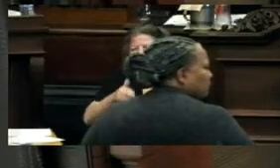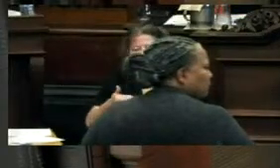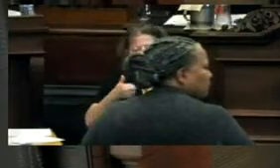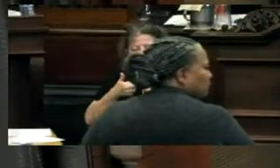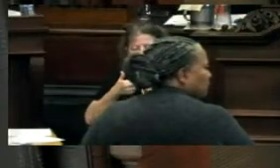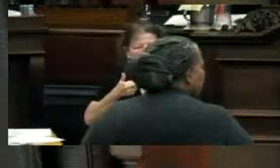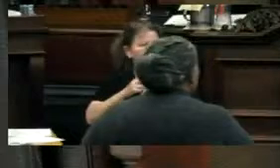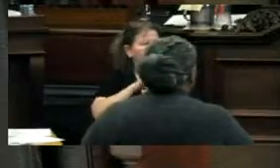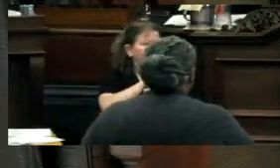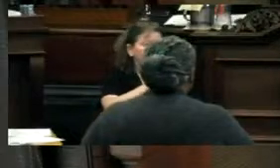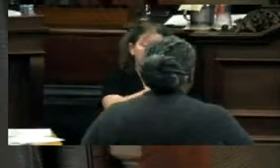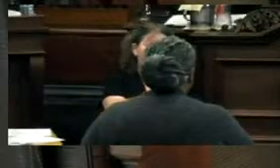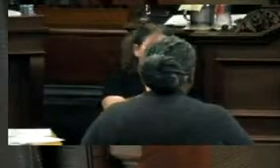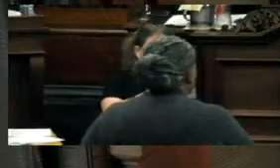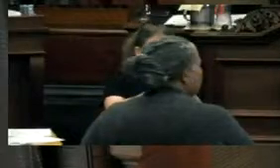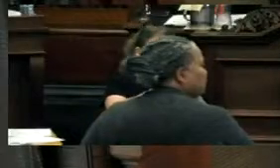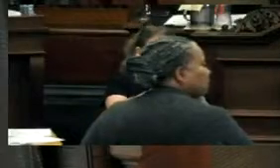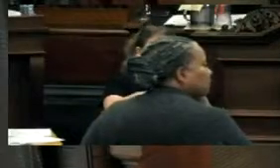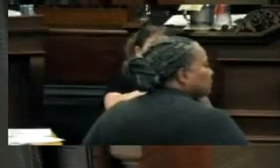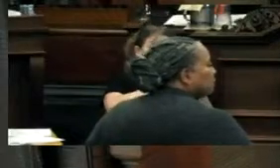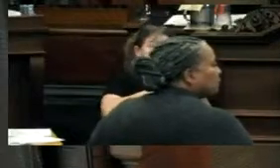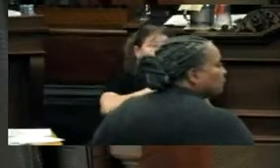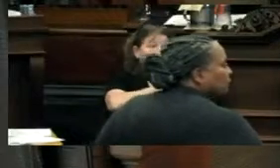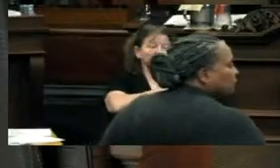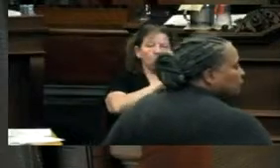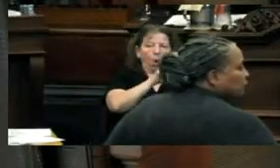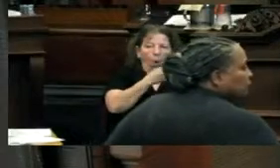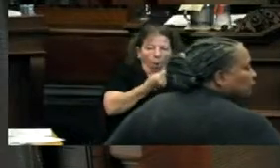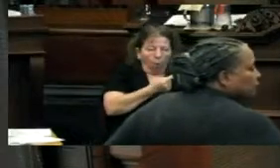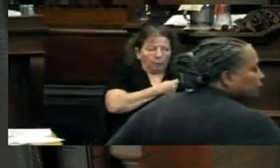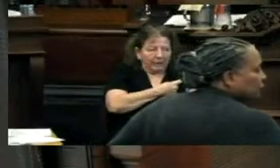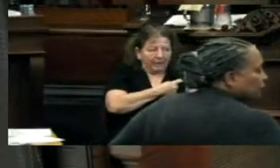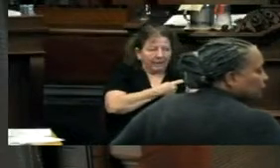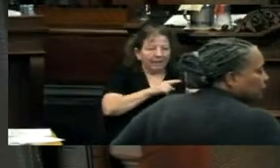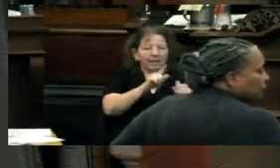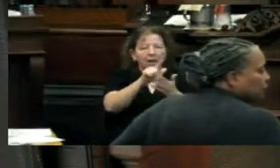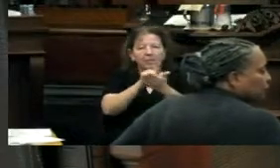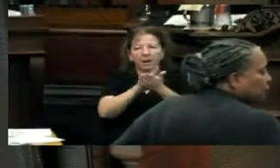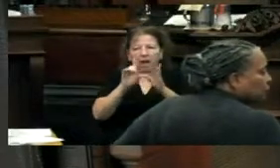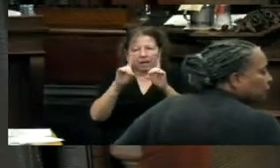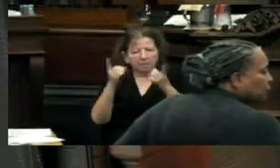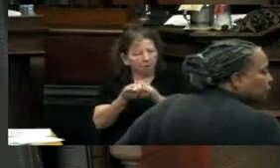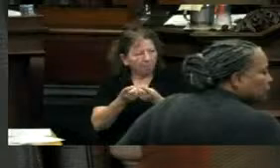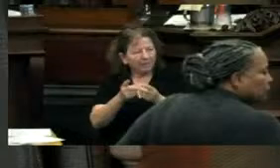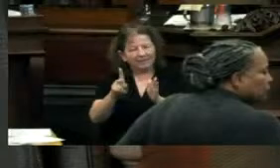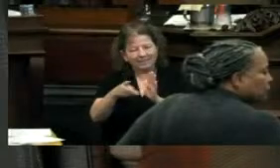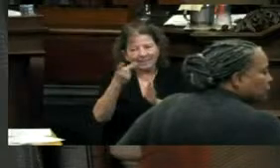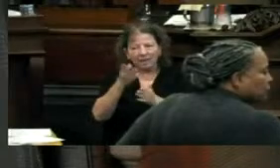selected by counsel and represented the city so no, Kelly never represented the city. Kelly represented counsel.